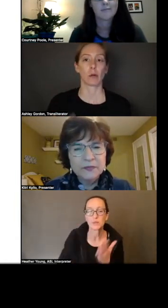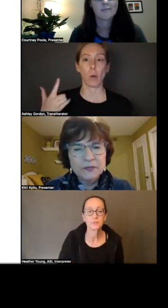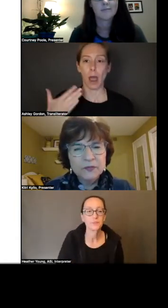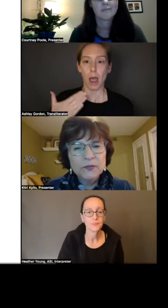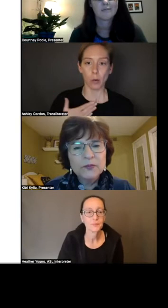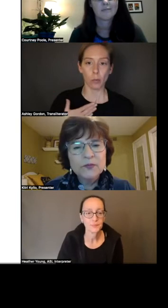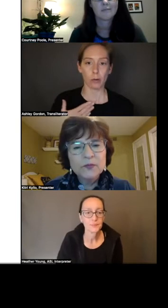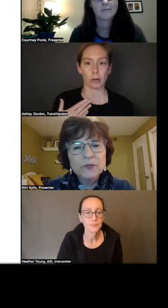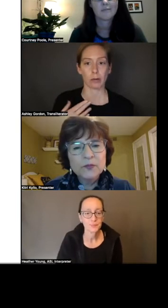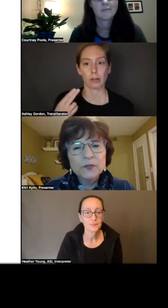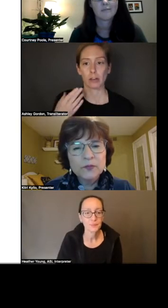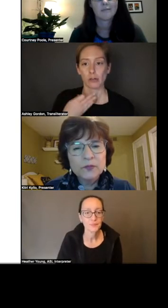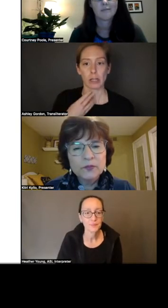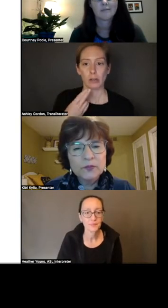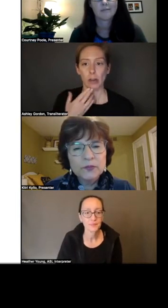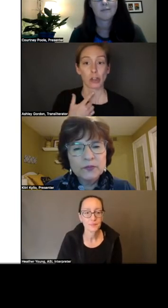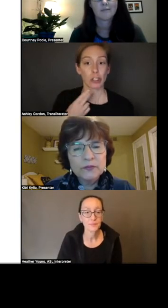The trains all look different.